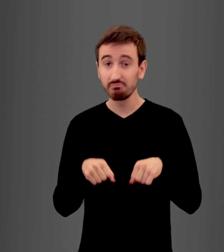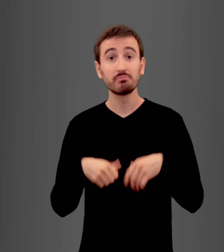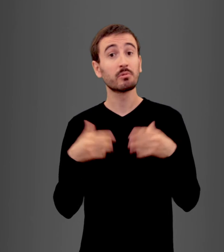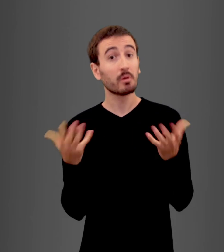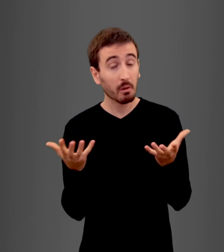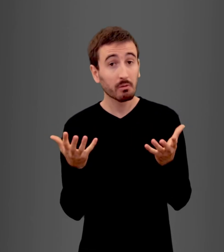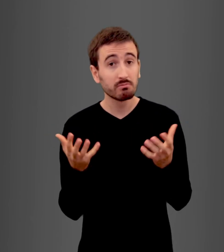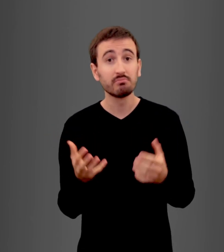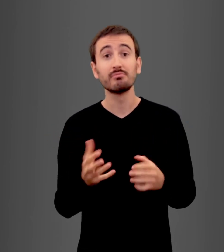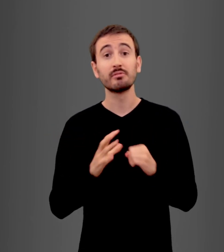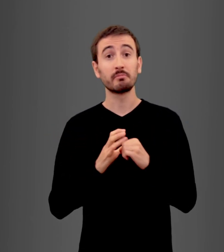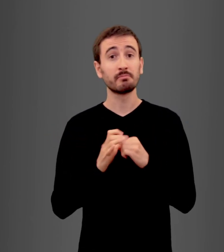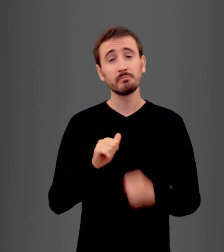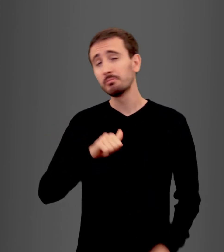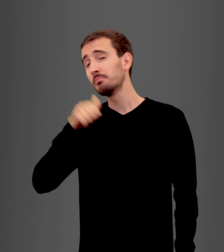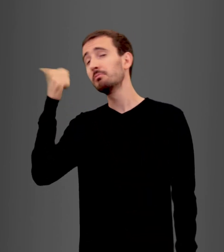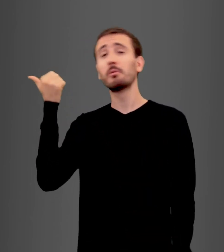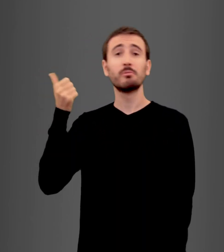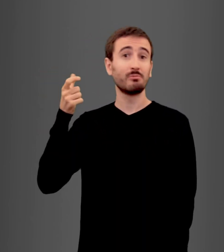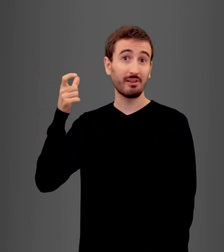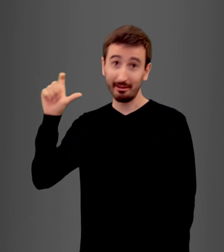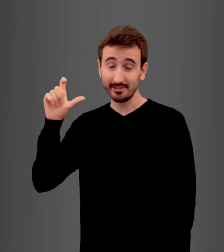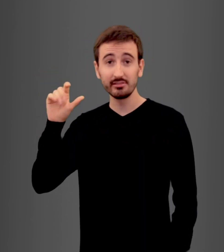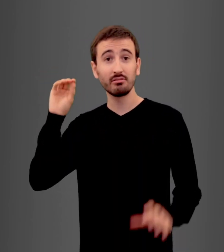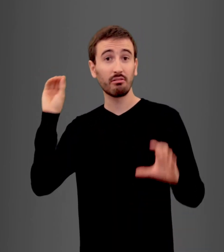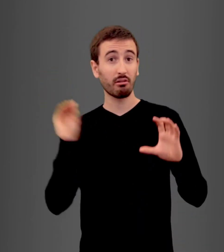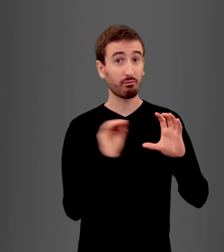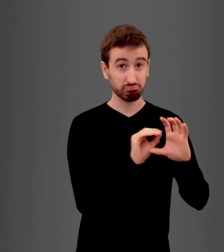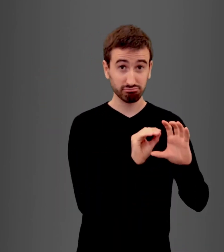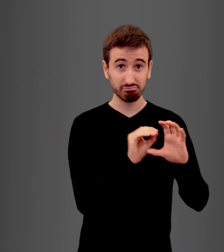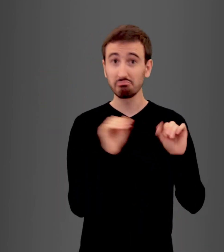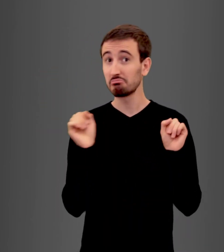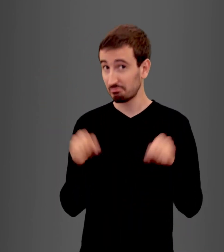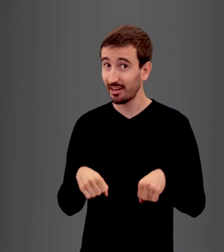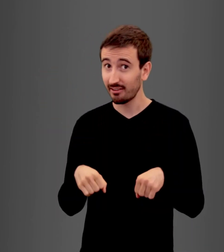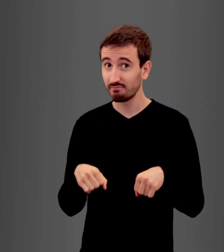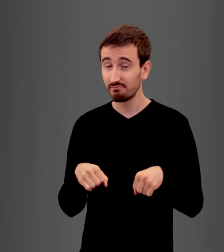or it may be replaced with an atom of an element other than carbon.